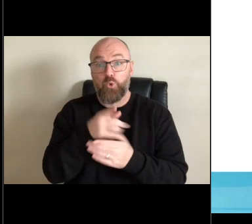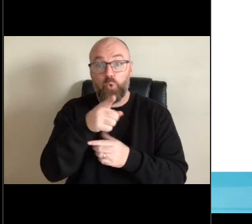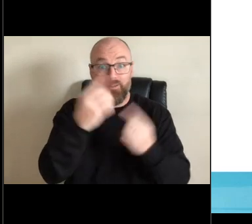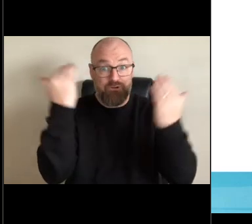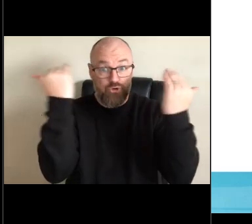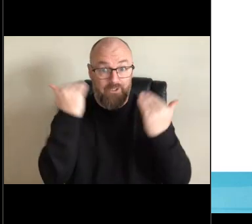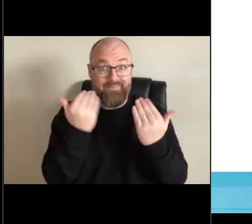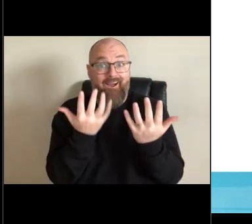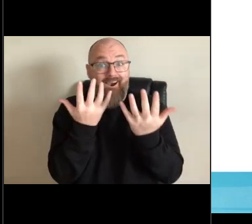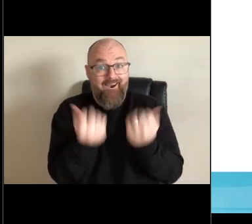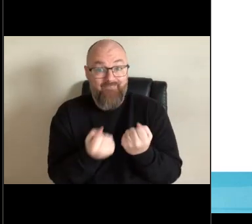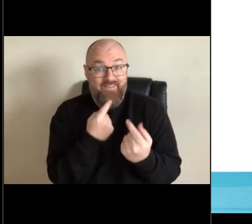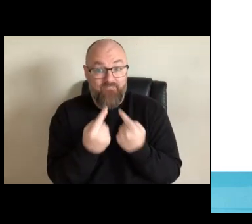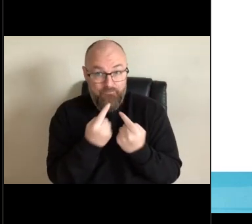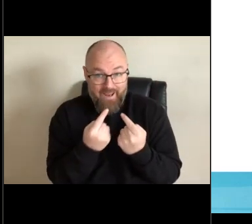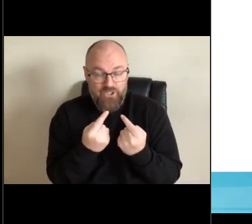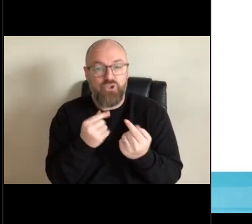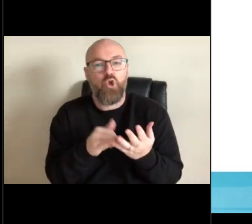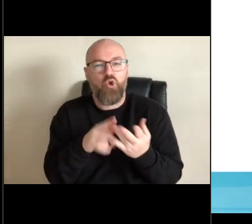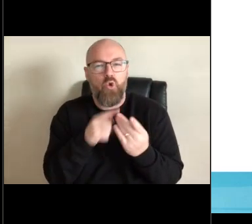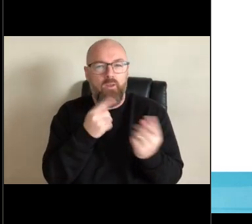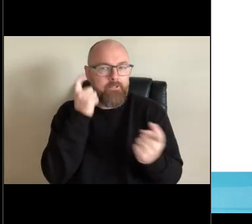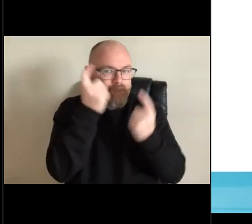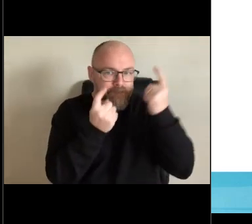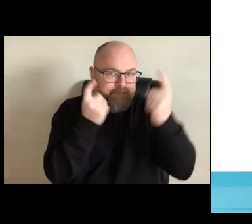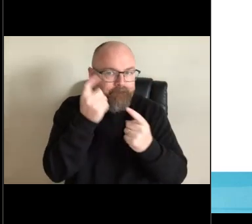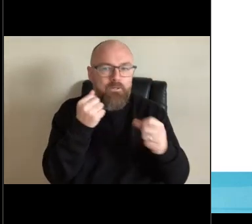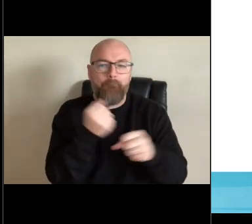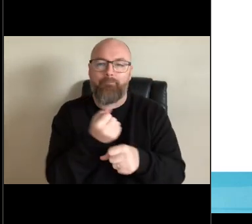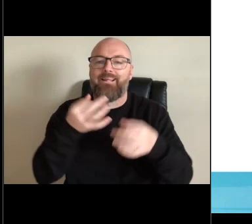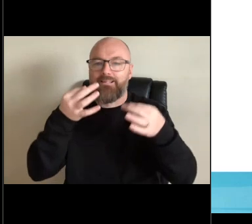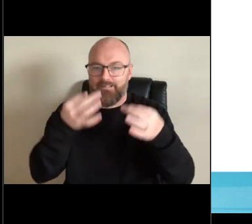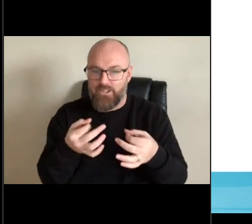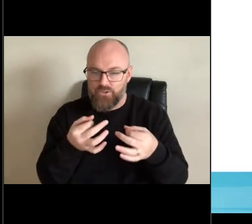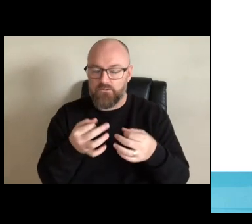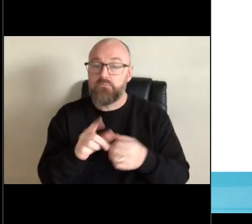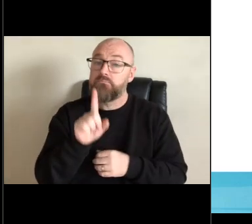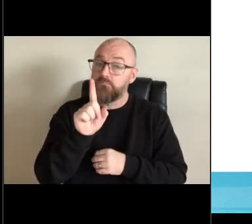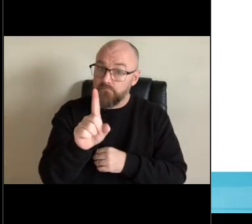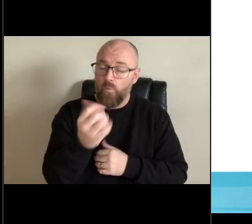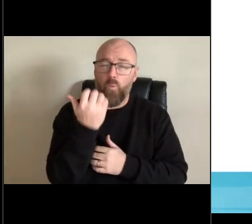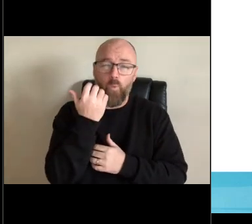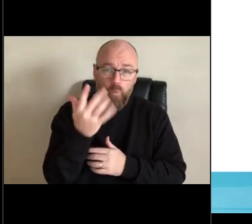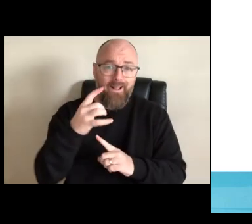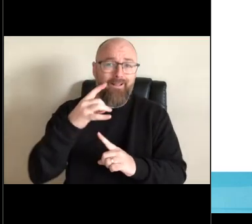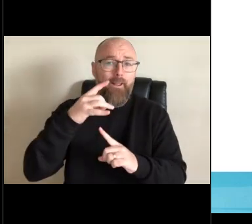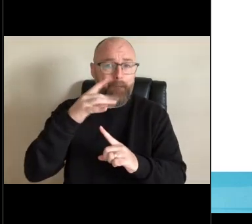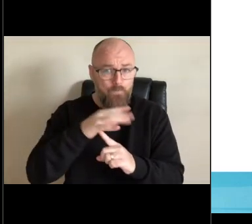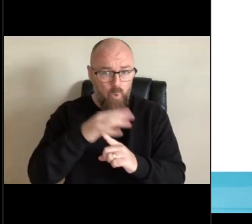information in its decision making but um It's always important to understand that if um the